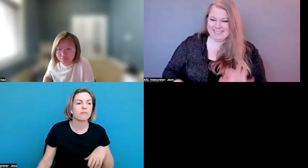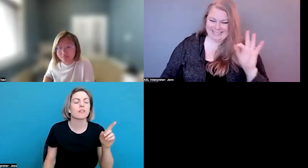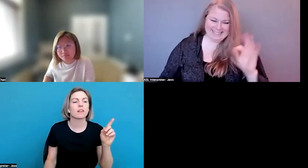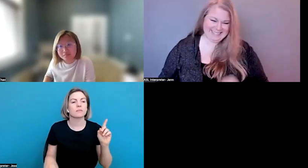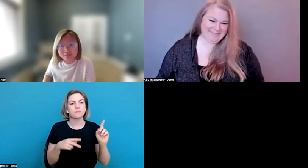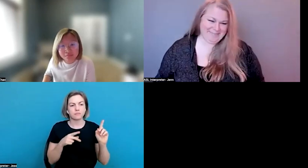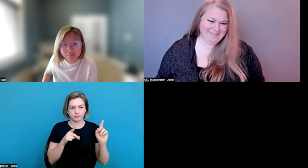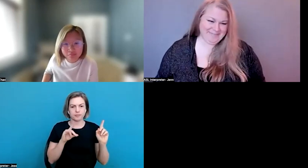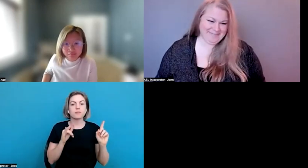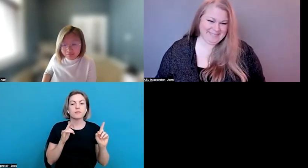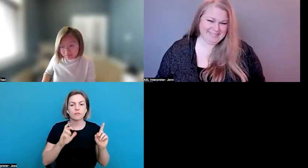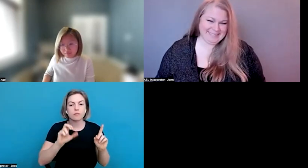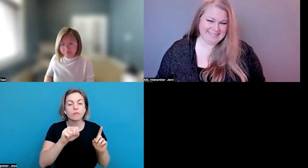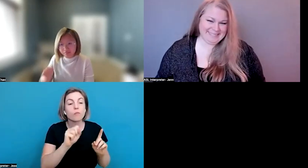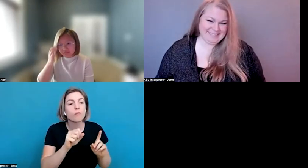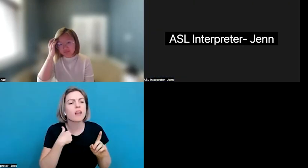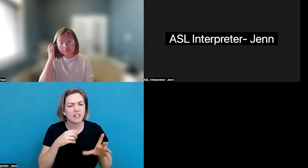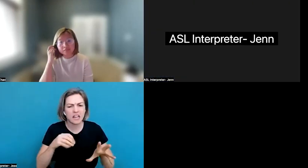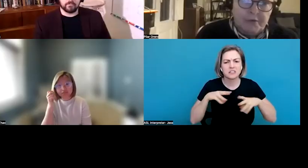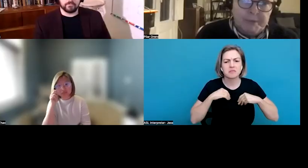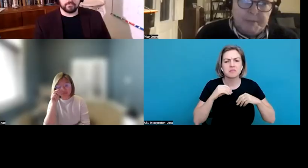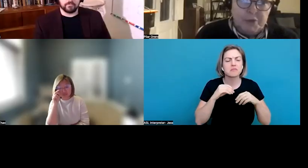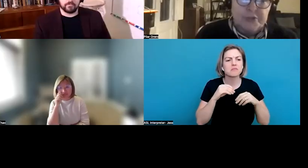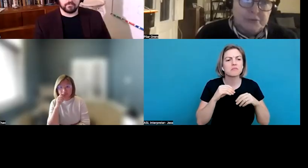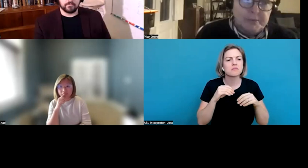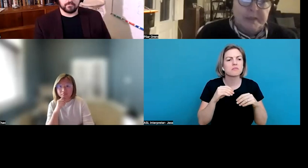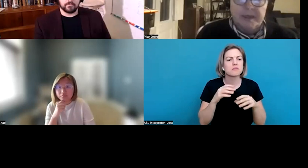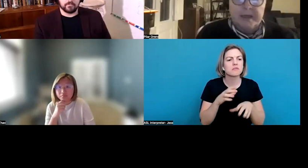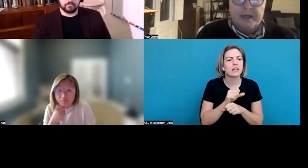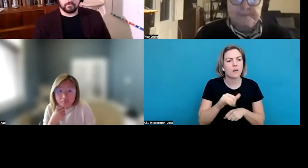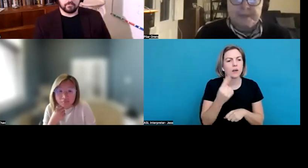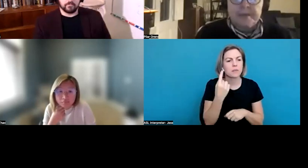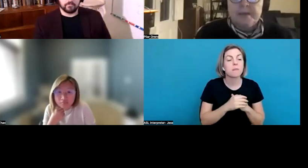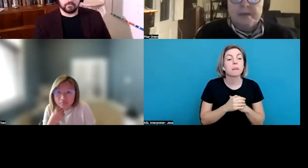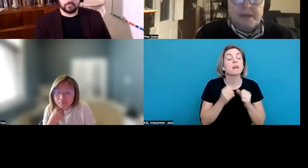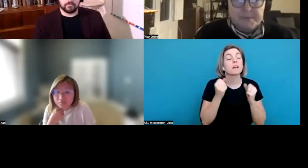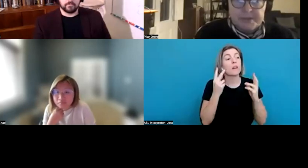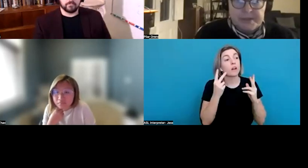For example one of the of the things we have realized about people consuming captions